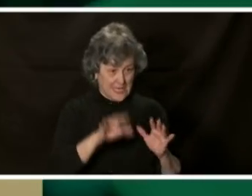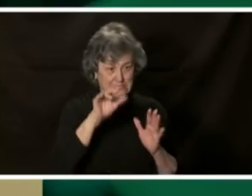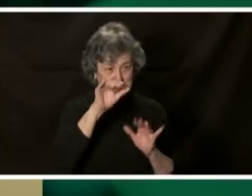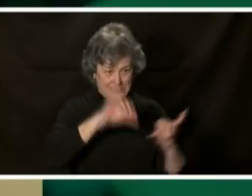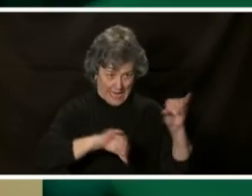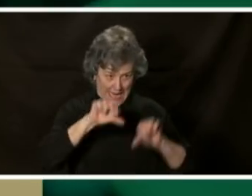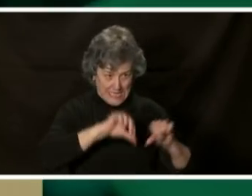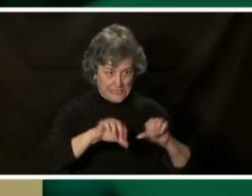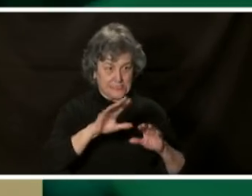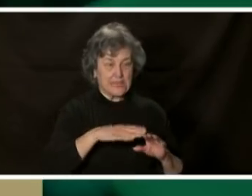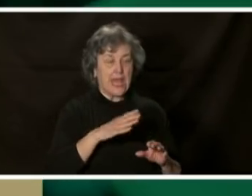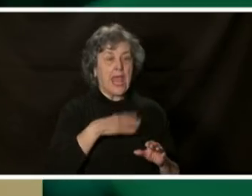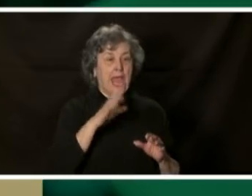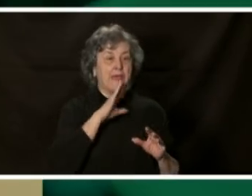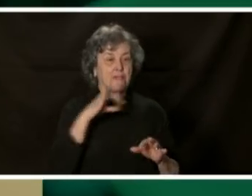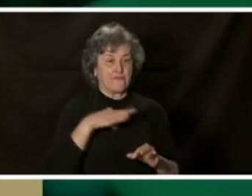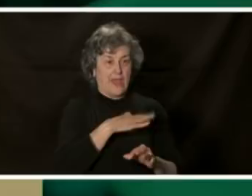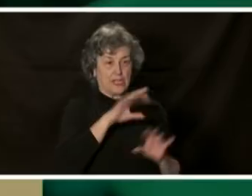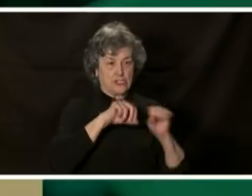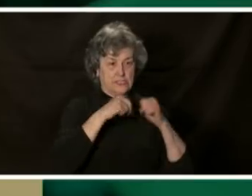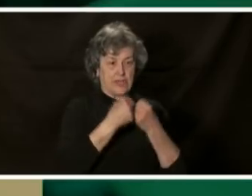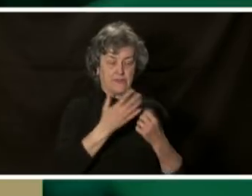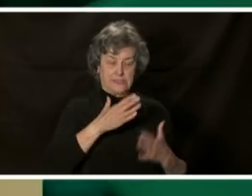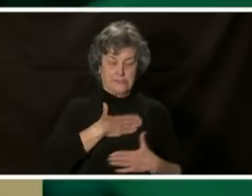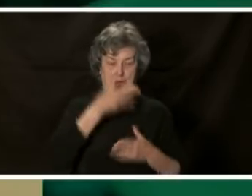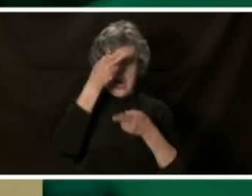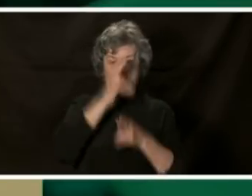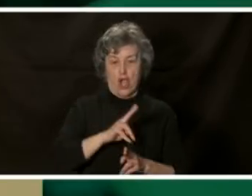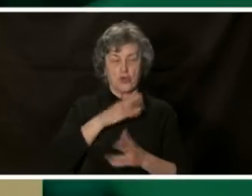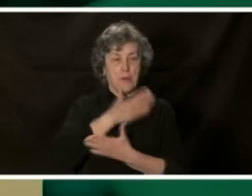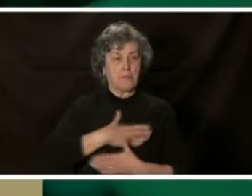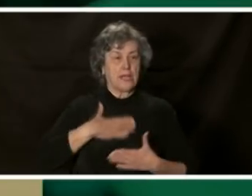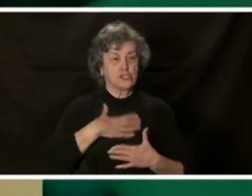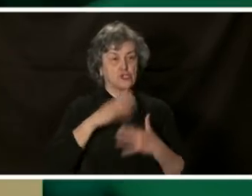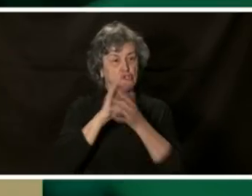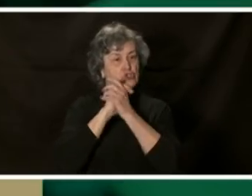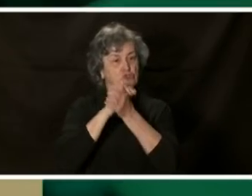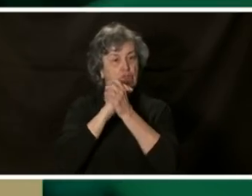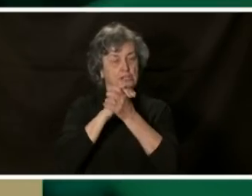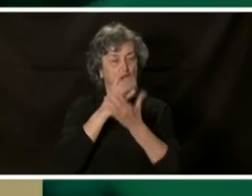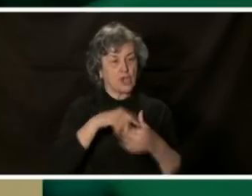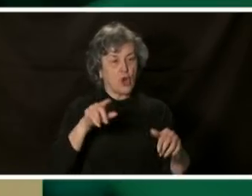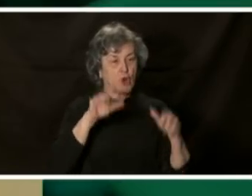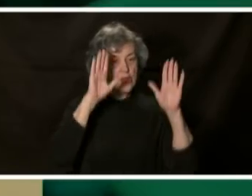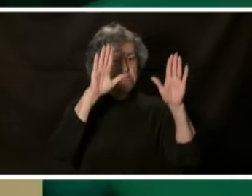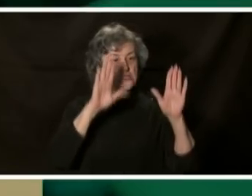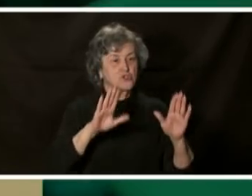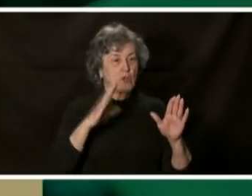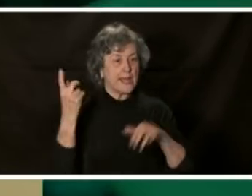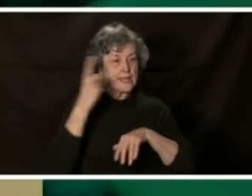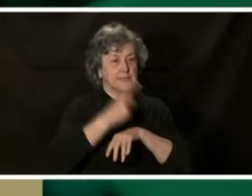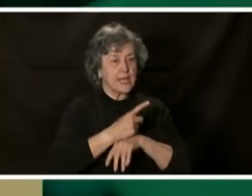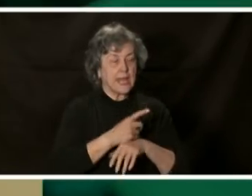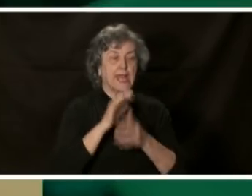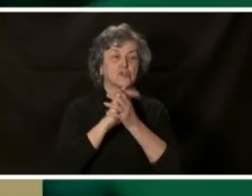AND MY HONOR TO CONGRATULATE YOU OF THIS DAY OF GREAT ACHIEVEMENT. AND CONGRATULATIONS TO YOUR FAMILIES FOR ALL THE SUPPORT THEY HAVE SHOWN YOU